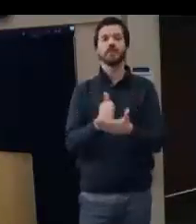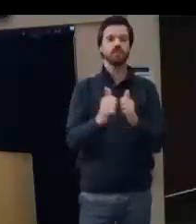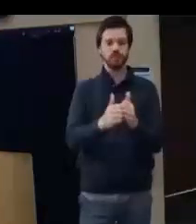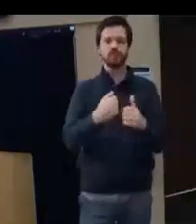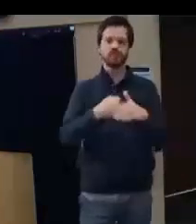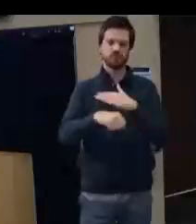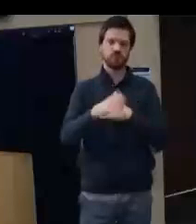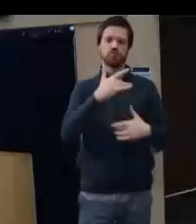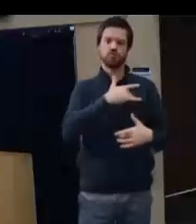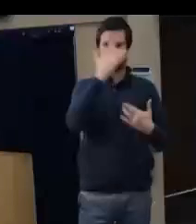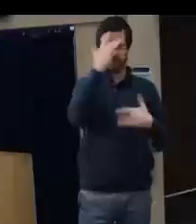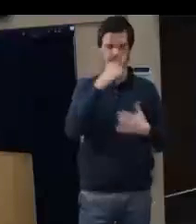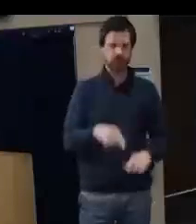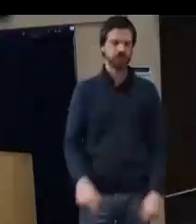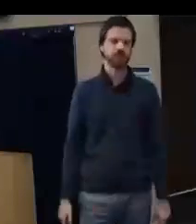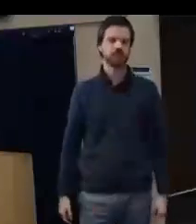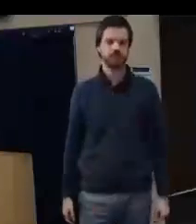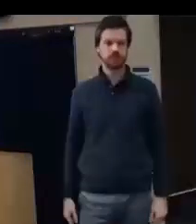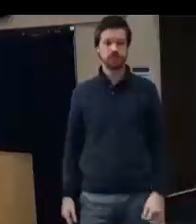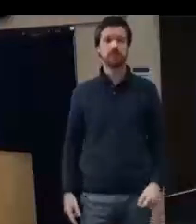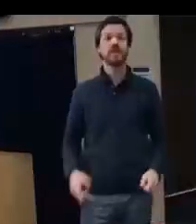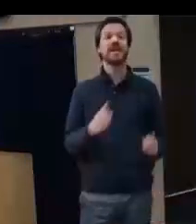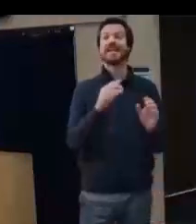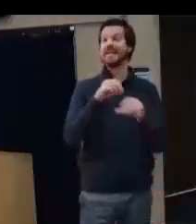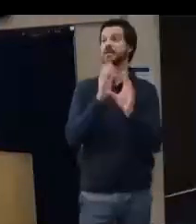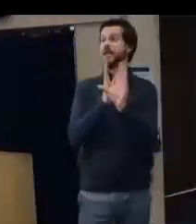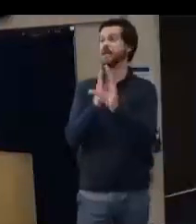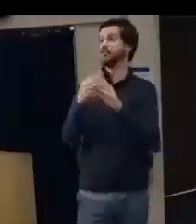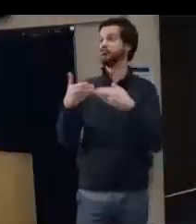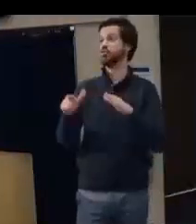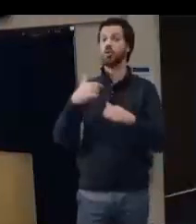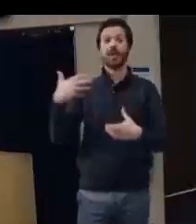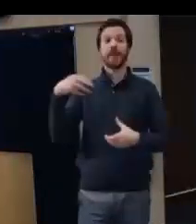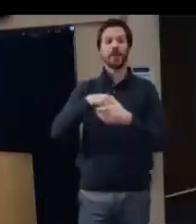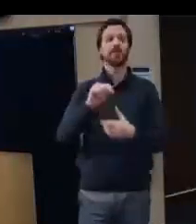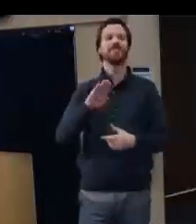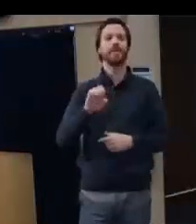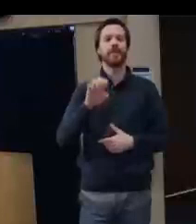congenital heart disease and for the psychiatrists in the room we include a table in here about